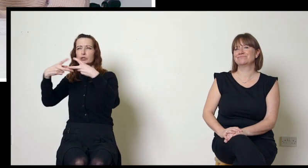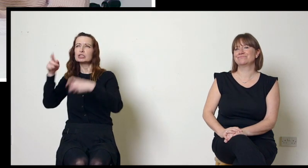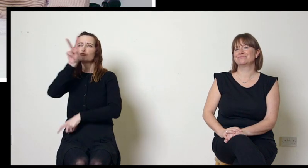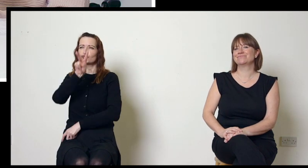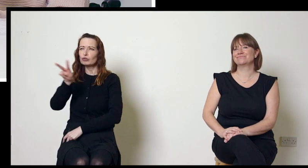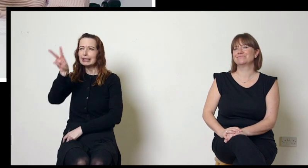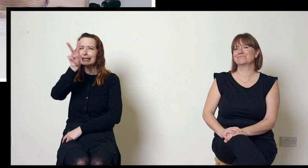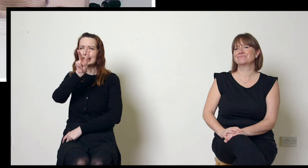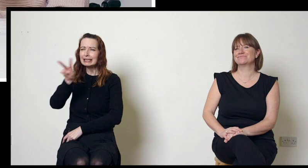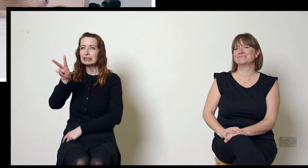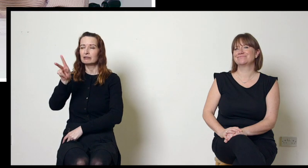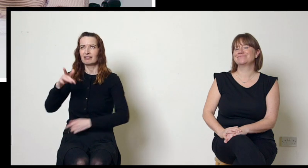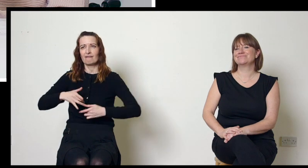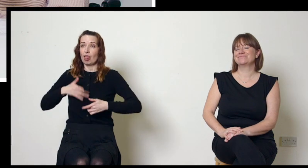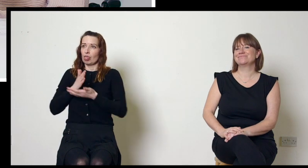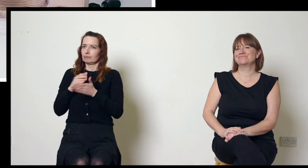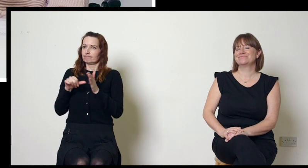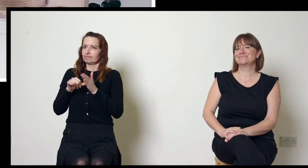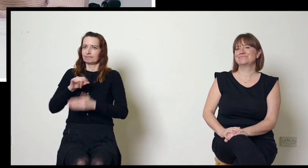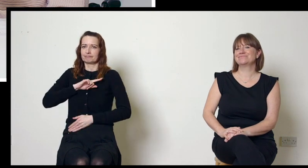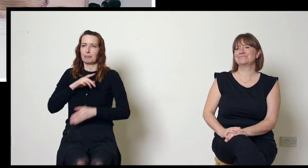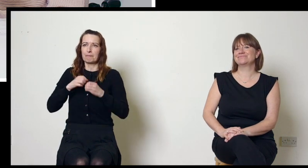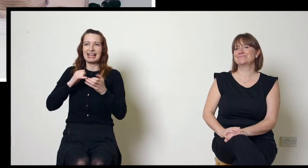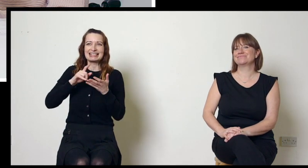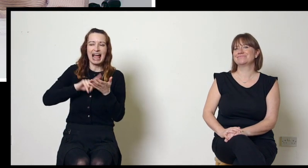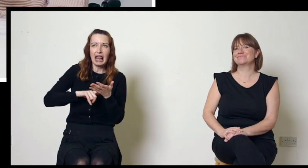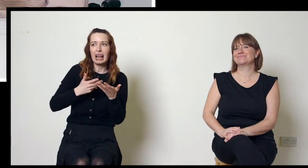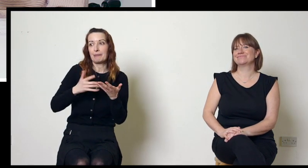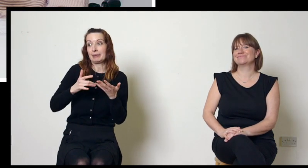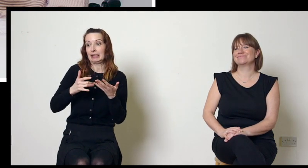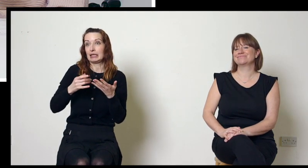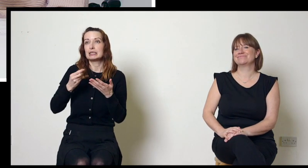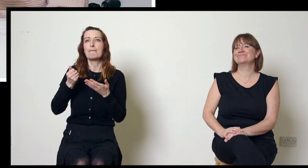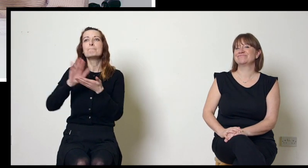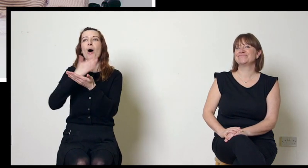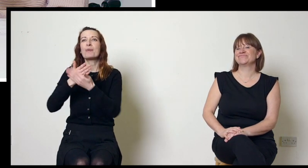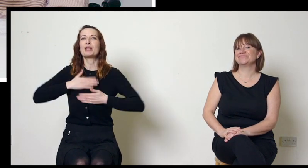really difficult as well for a BSL because sometimes poets like to waffle on like I do.